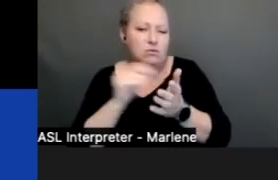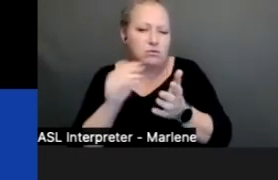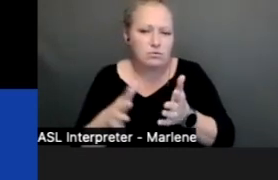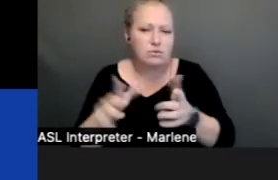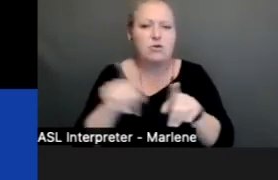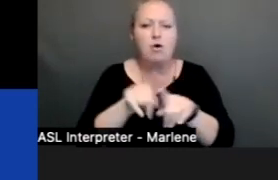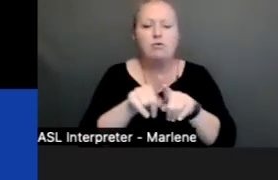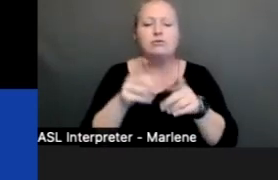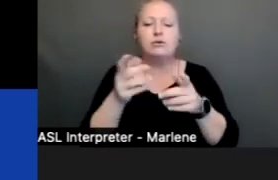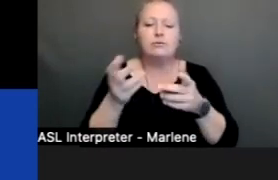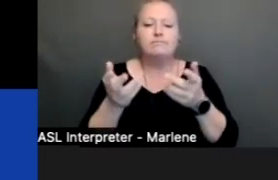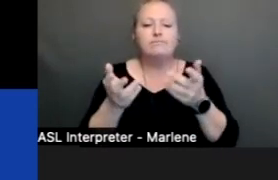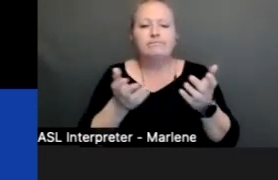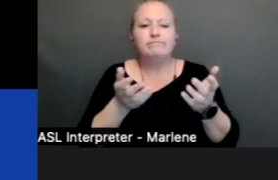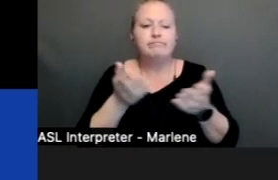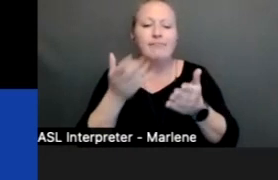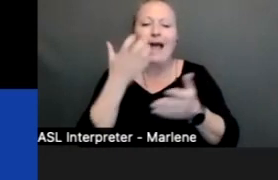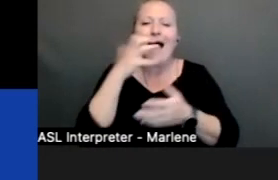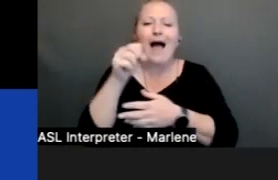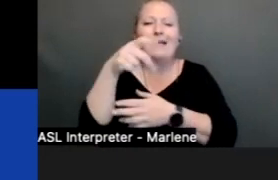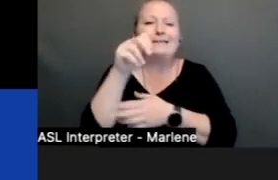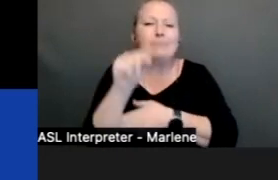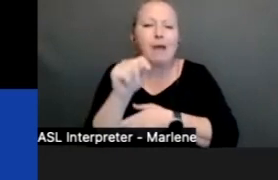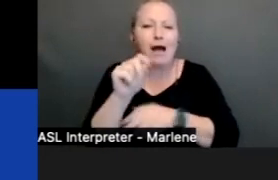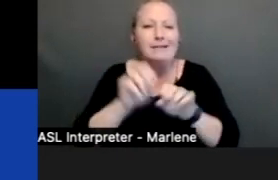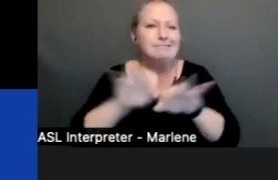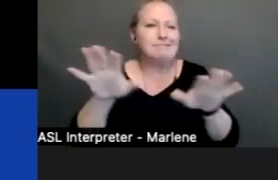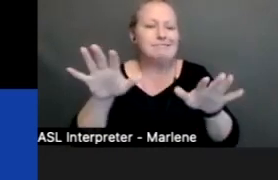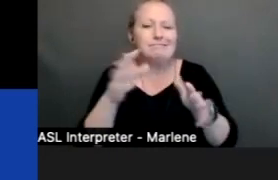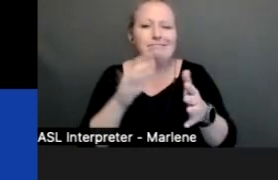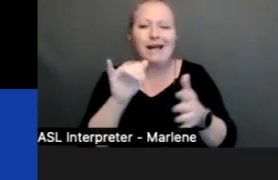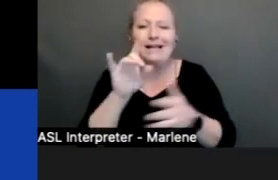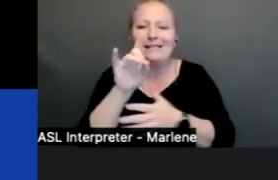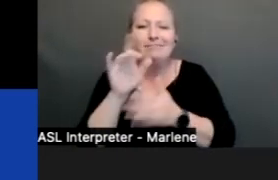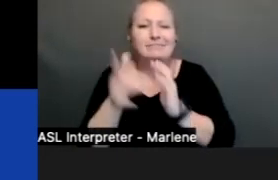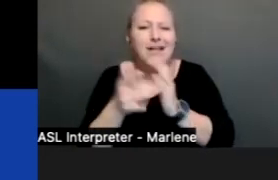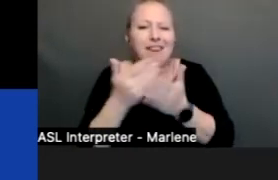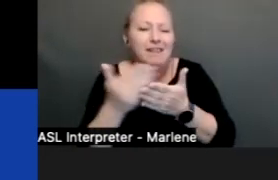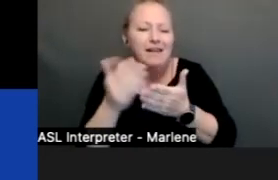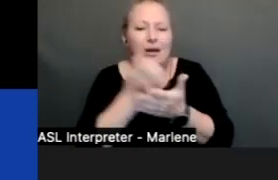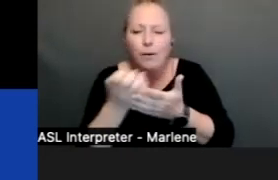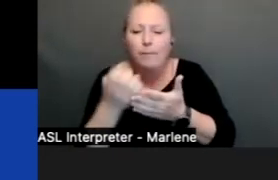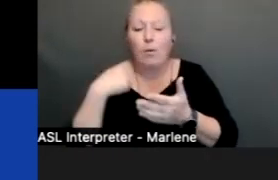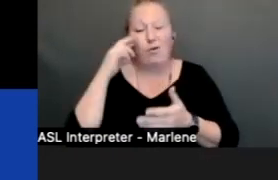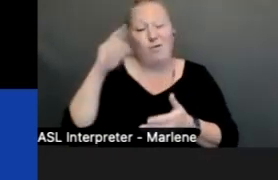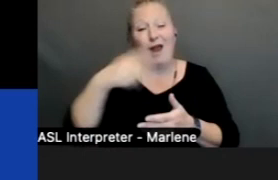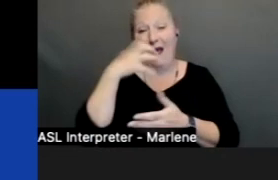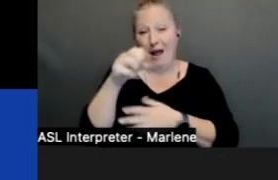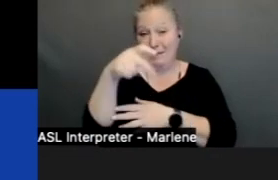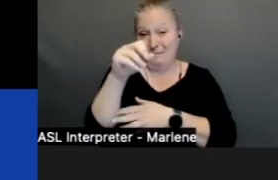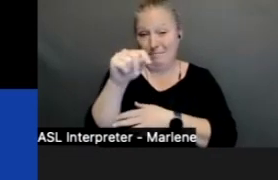serving hotspot needs distributing devices but we also realized that hotspots were only useful